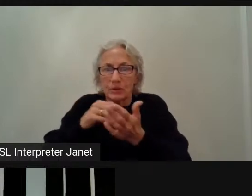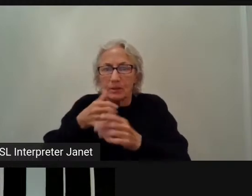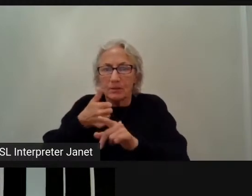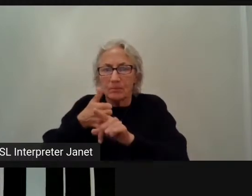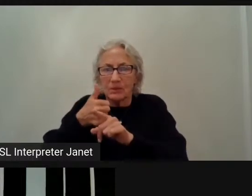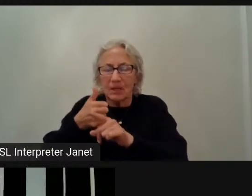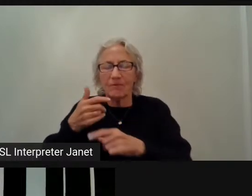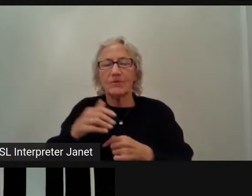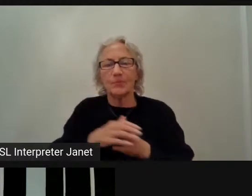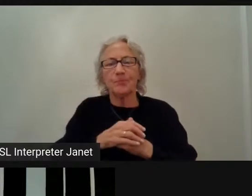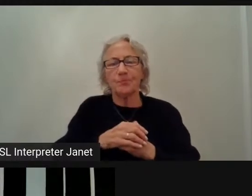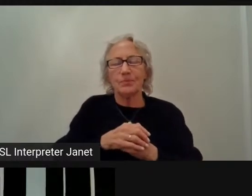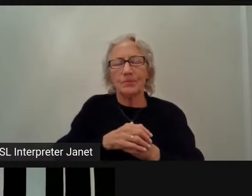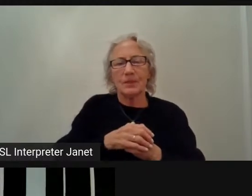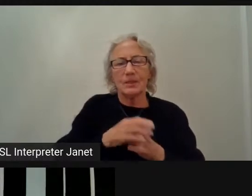to an ordinary user who clearly had learned how to do this